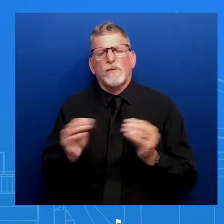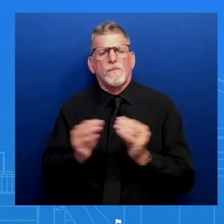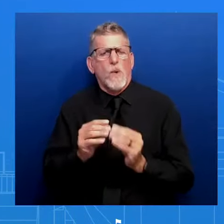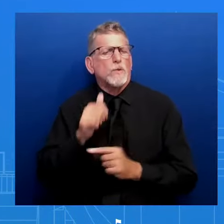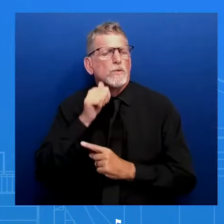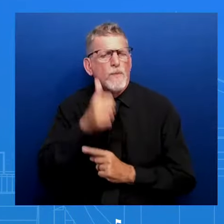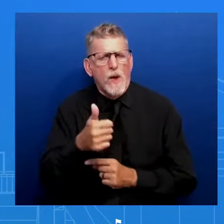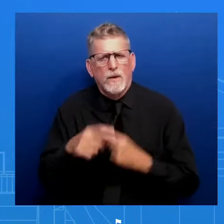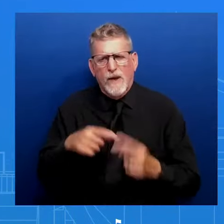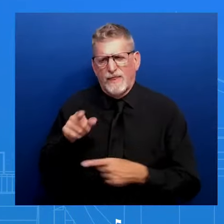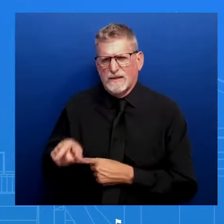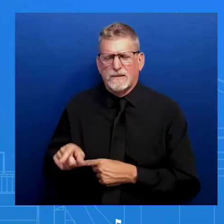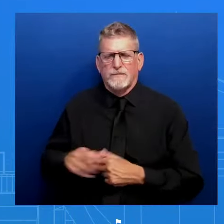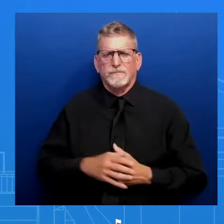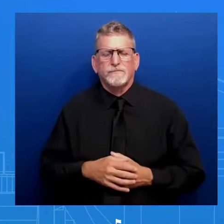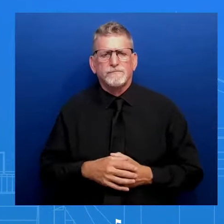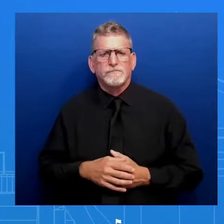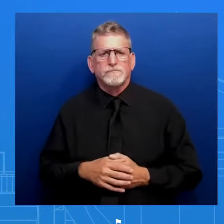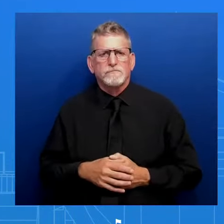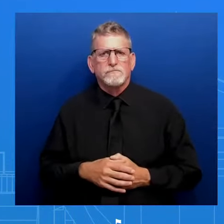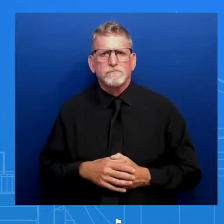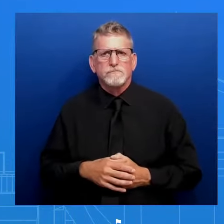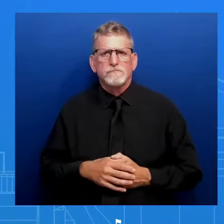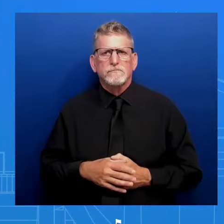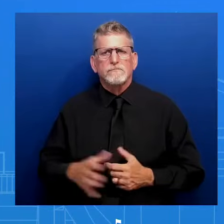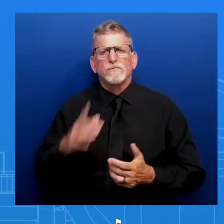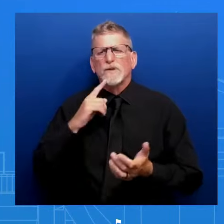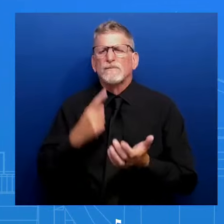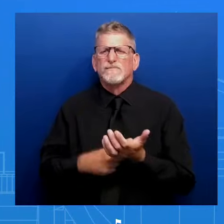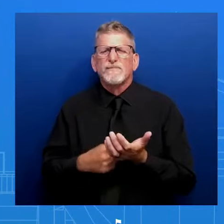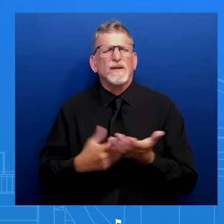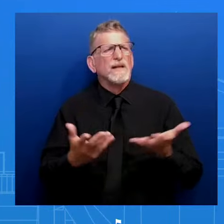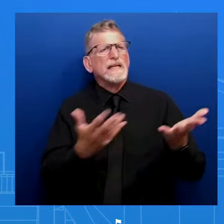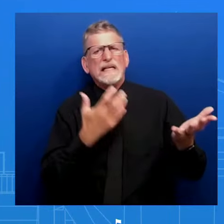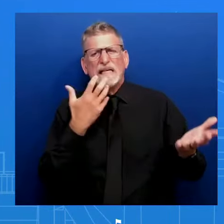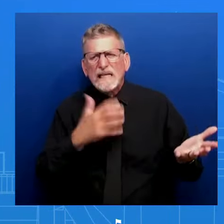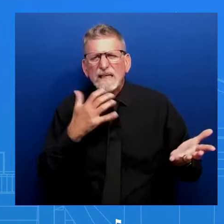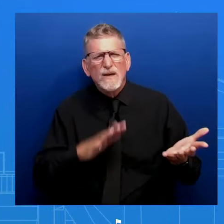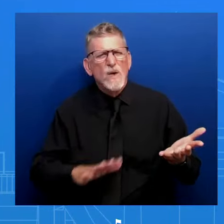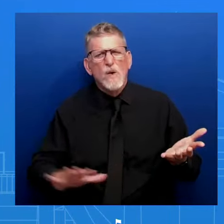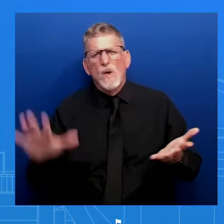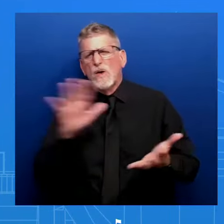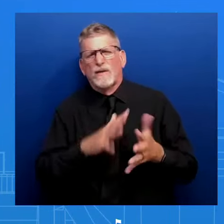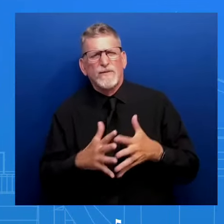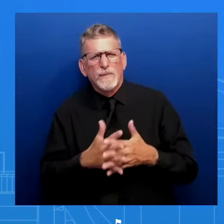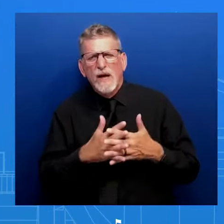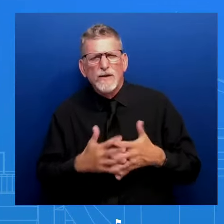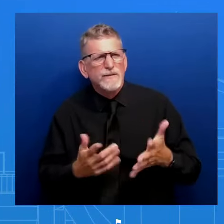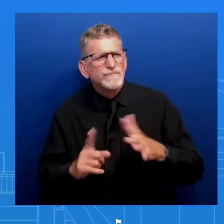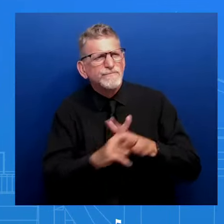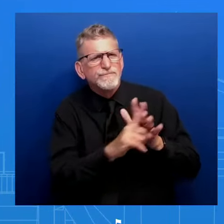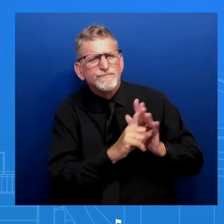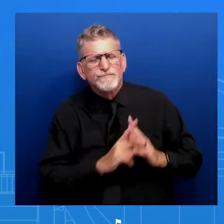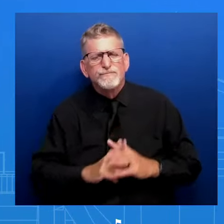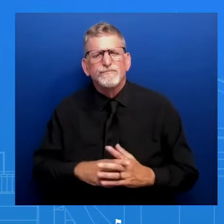the excessive heat that we've seen. So, but just to give you a little bit of the download here -- some details: